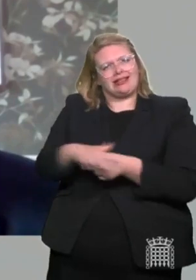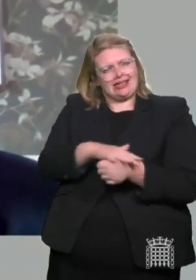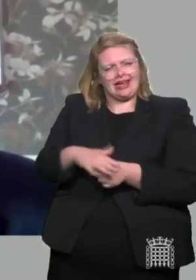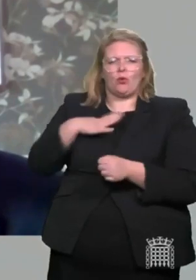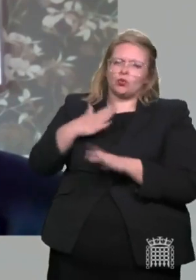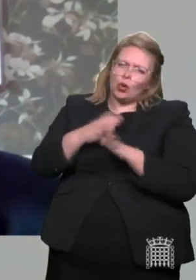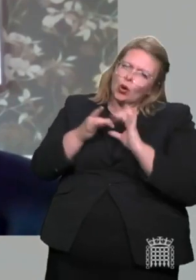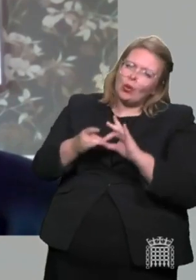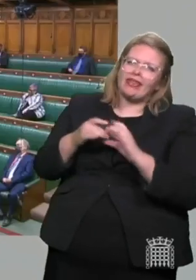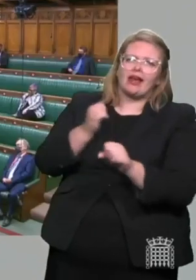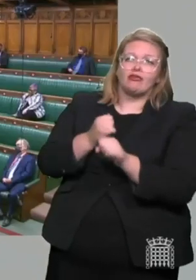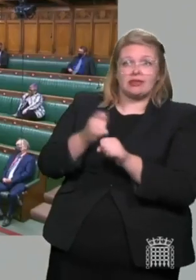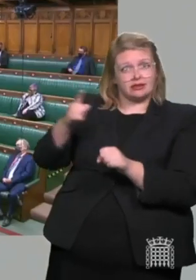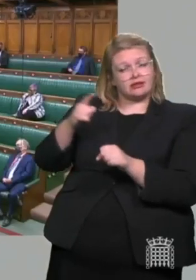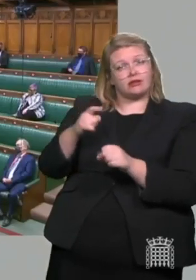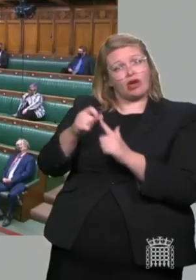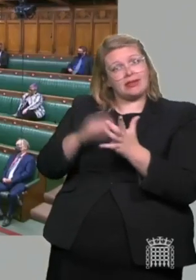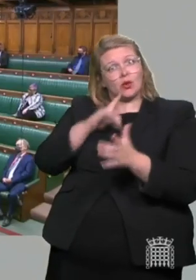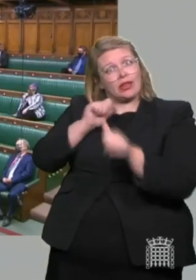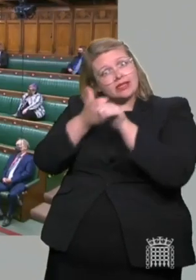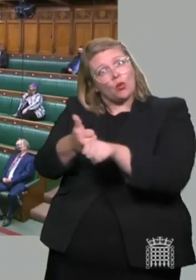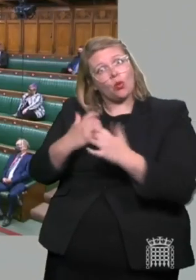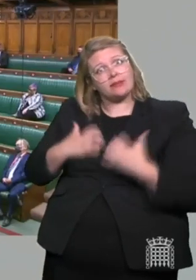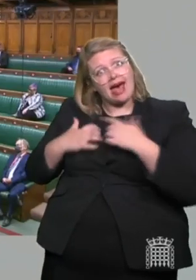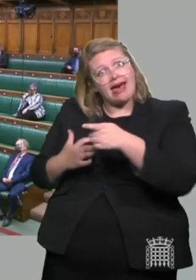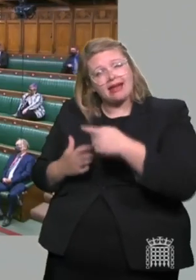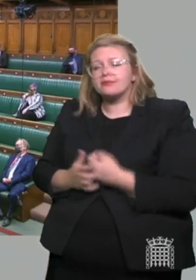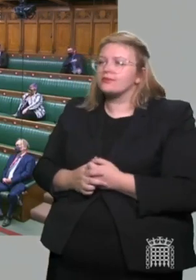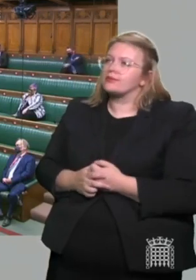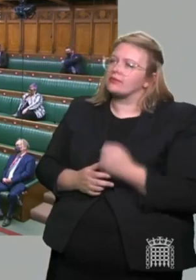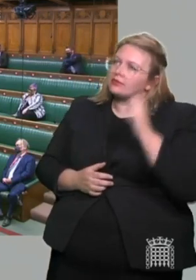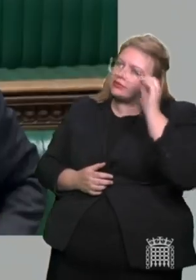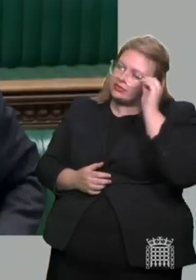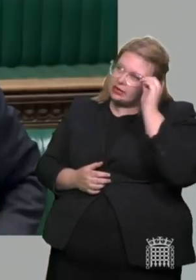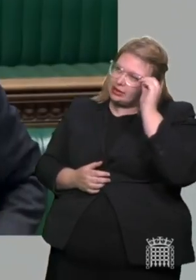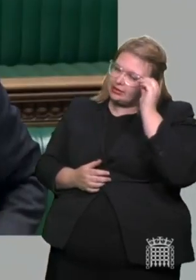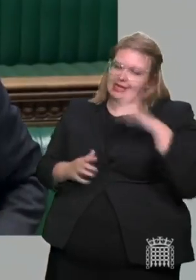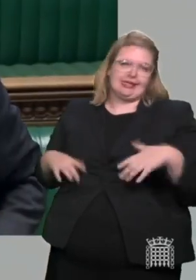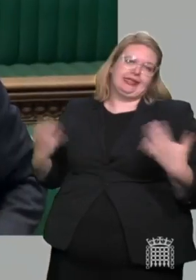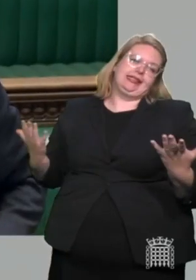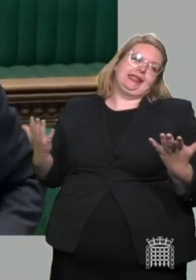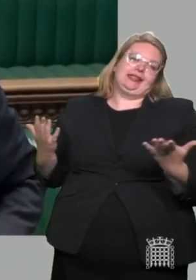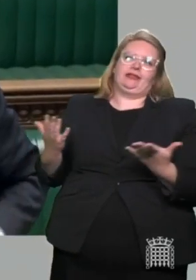The Prime Minister My hon. Friend is absolutely right.